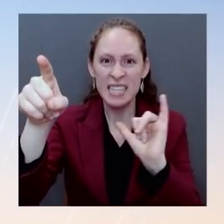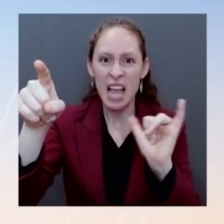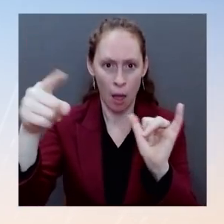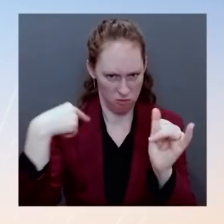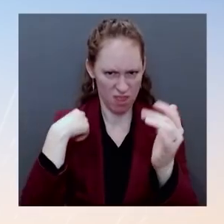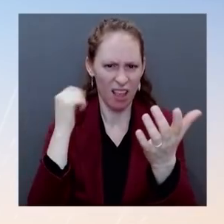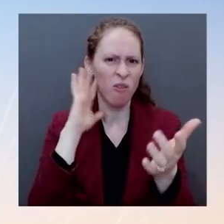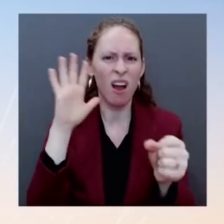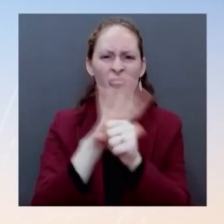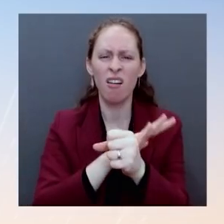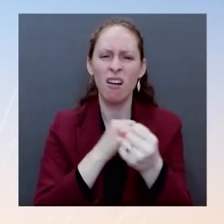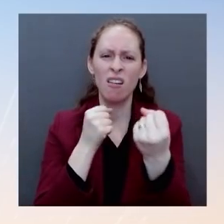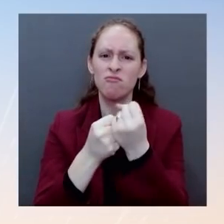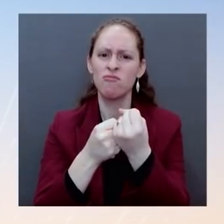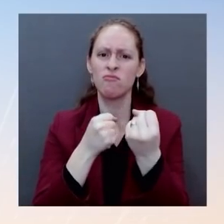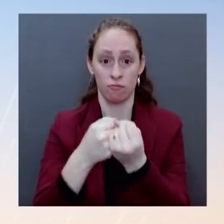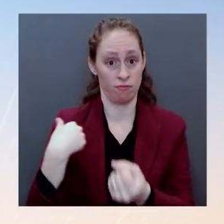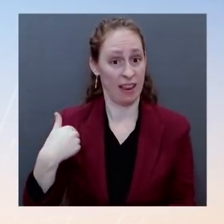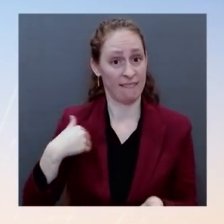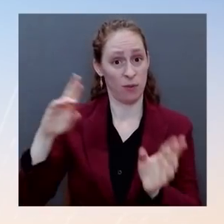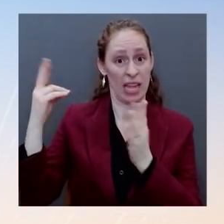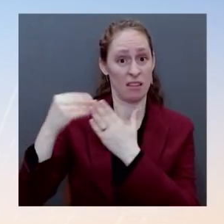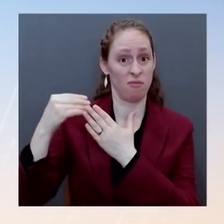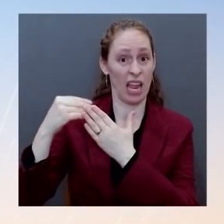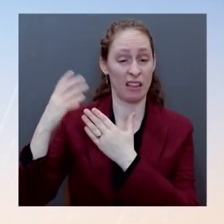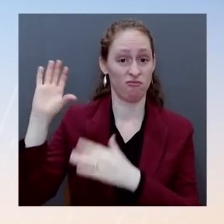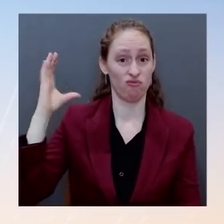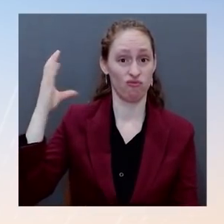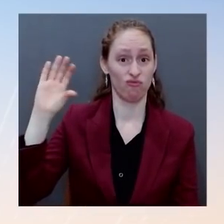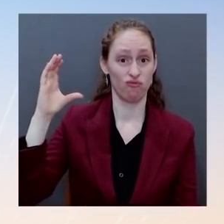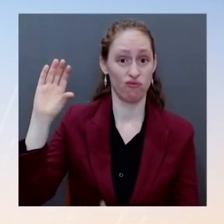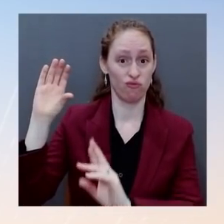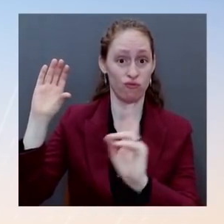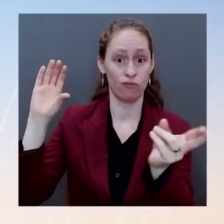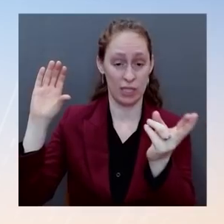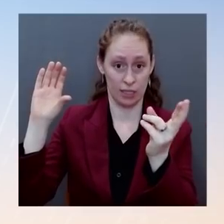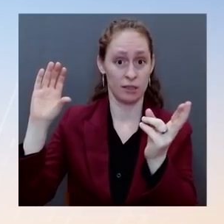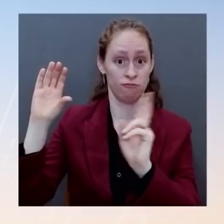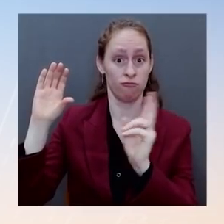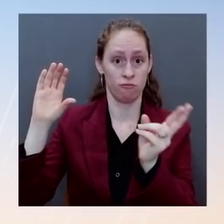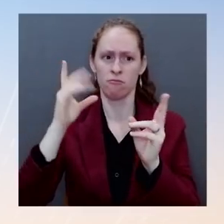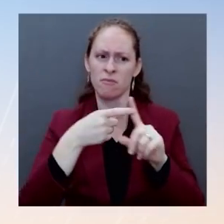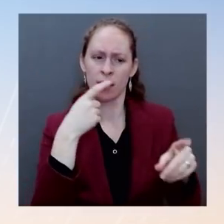associated with the President's infrastructure legislation, to try to help move that as quickly as possible.